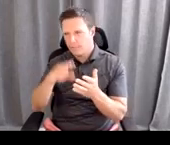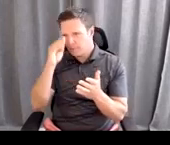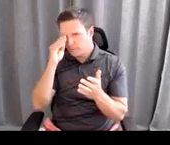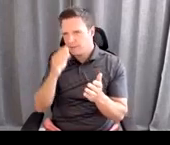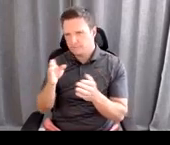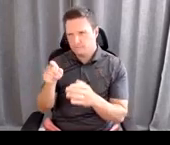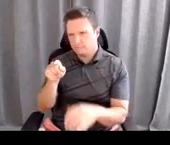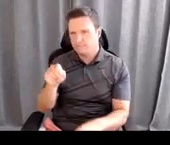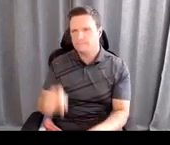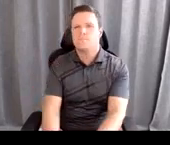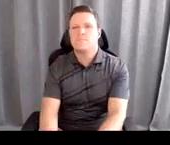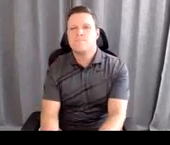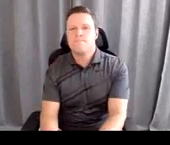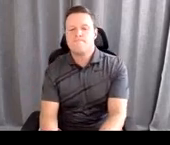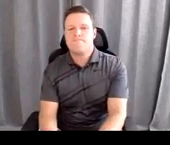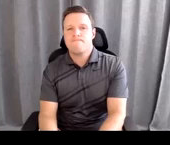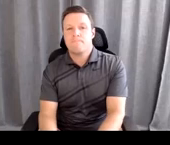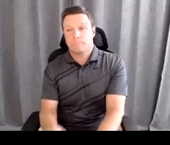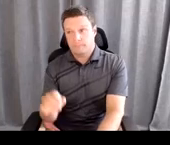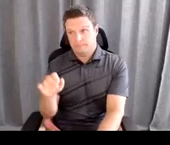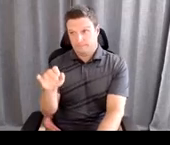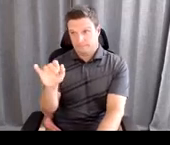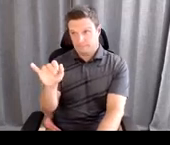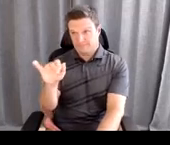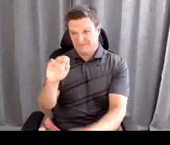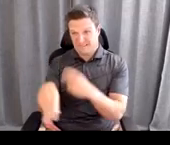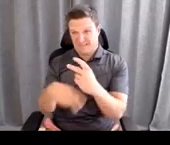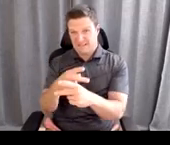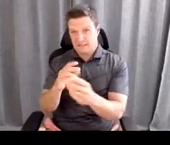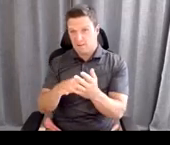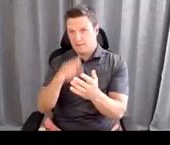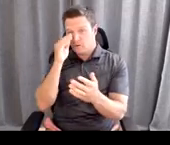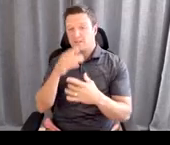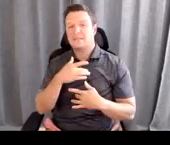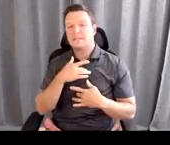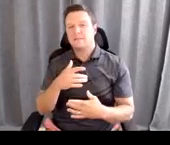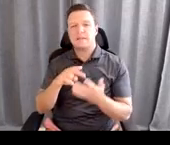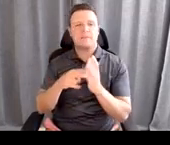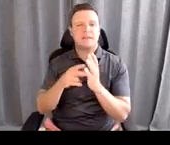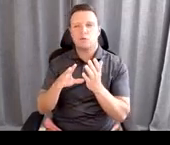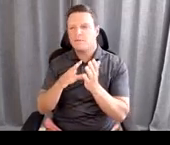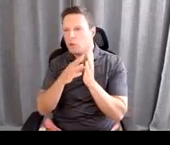And that type of learning typically involves learning about the community in which you are working.